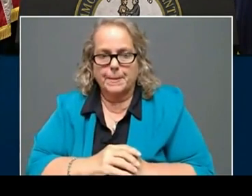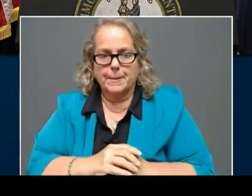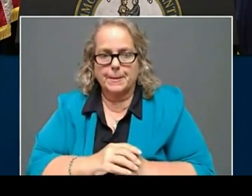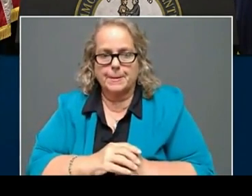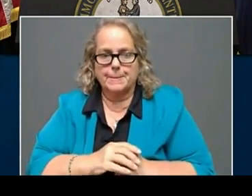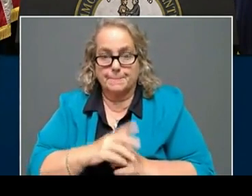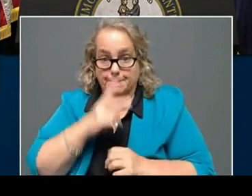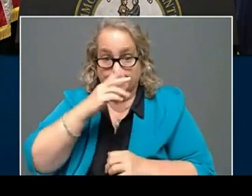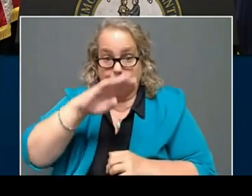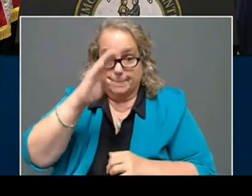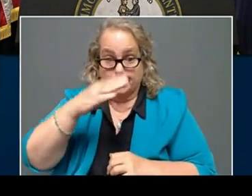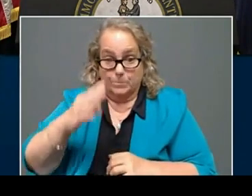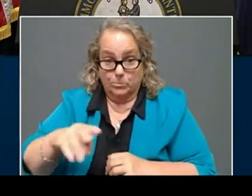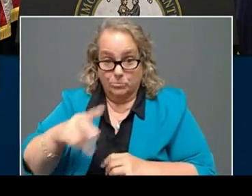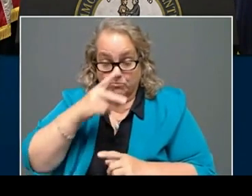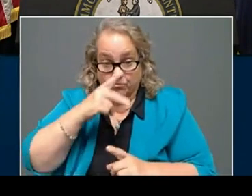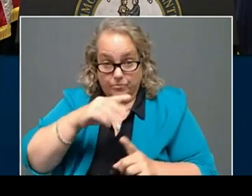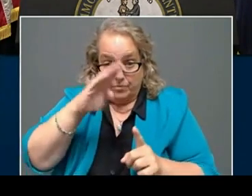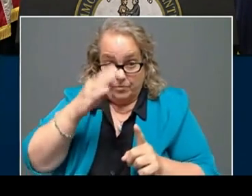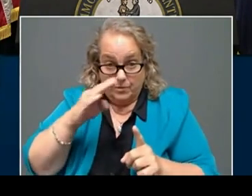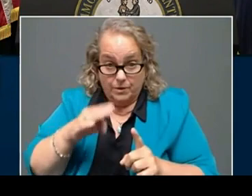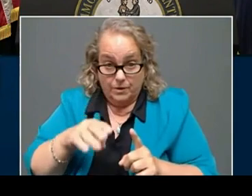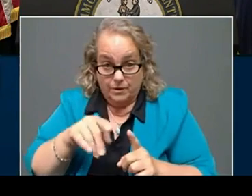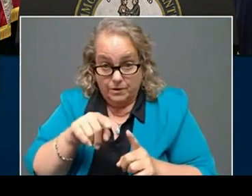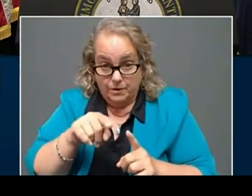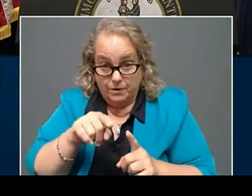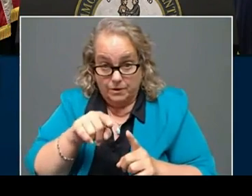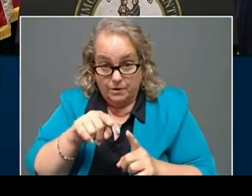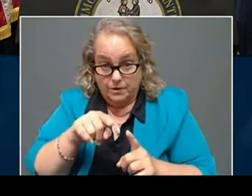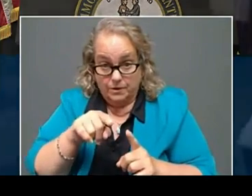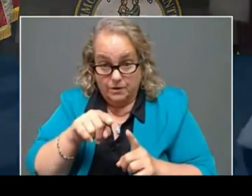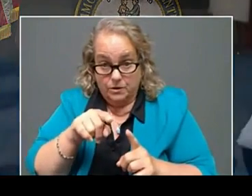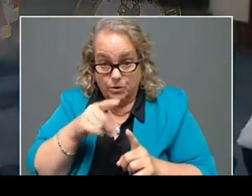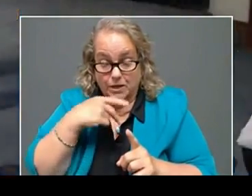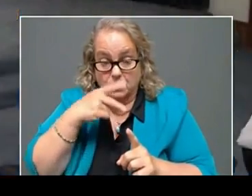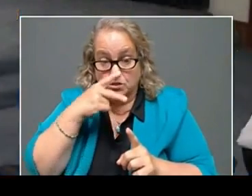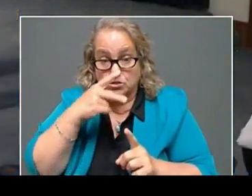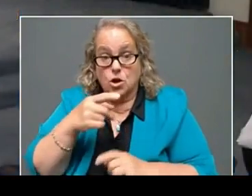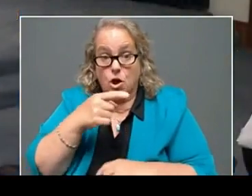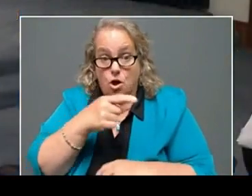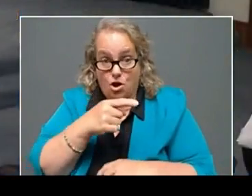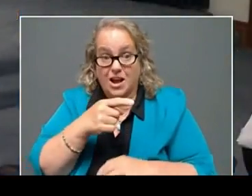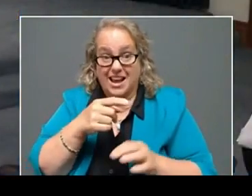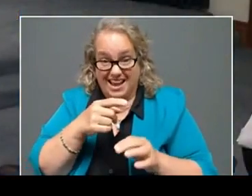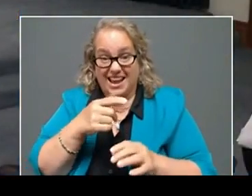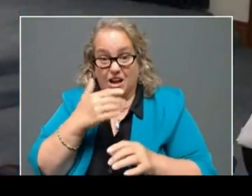when we hit the uh we saw a pretty significant increase in the summer if